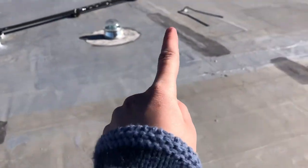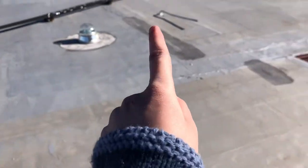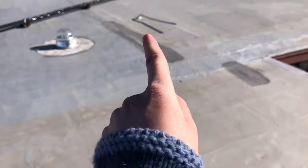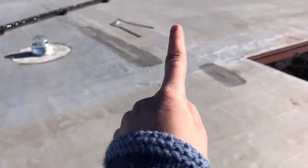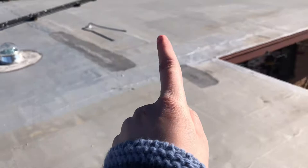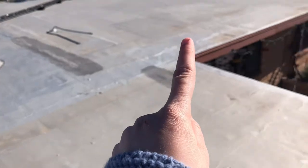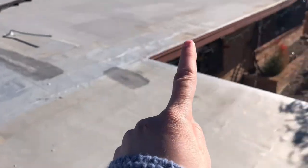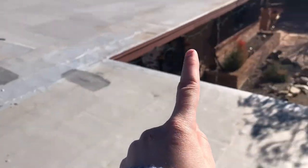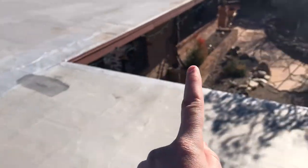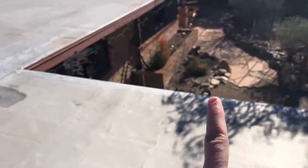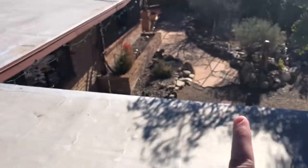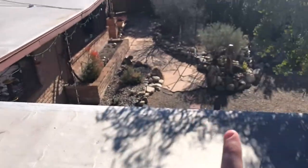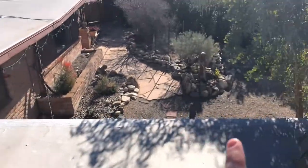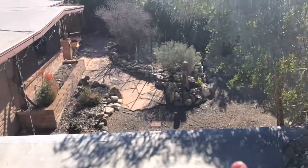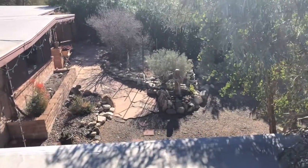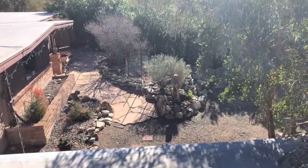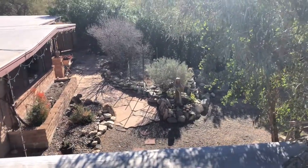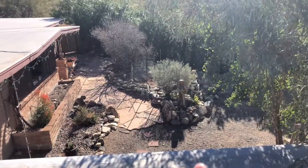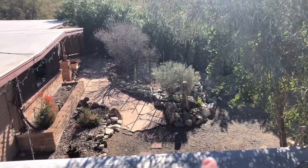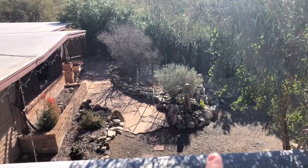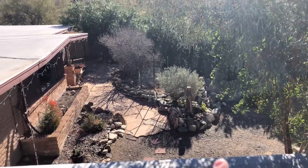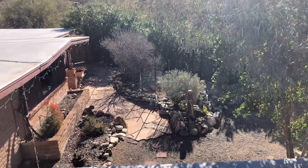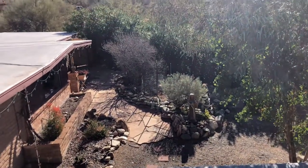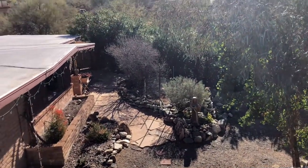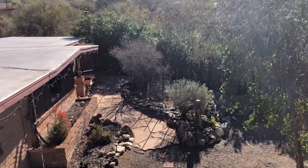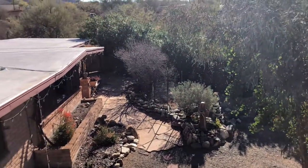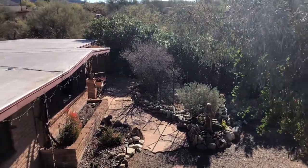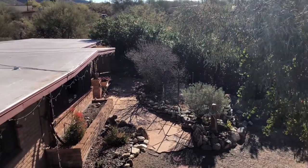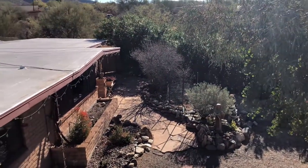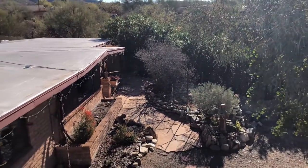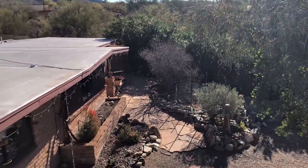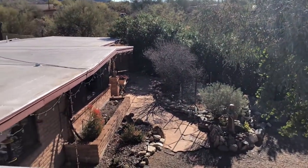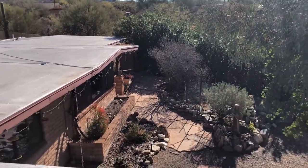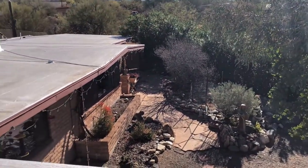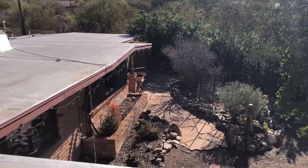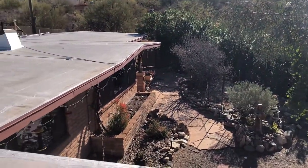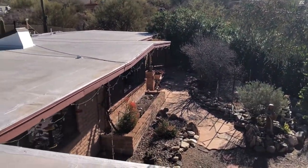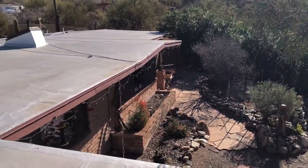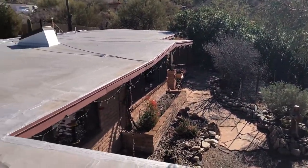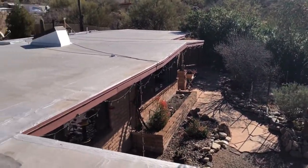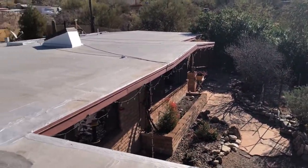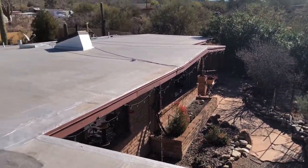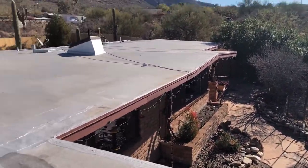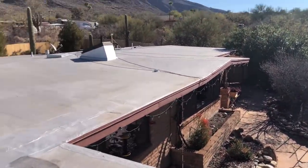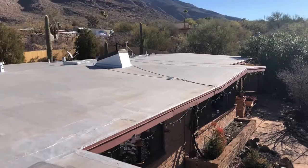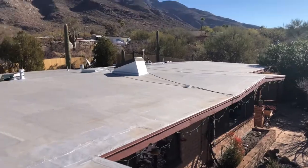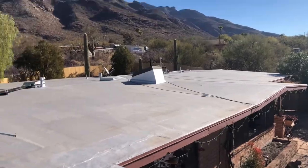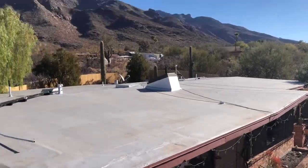don't go on top of the house but i like to come sit up here and i've done yoga up here